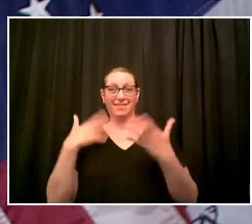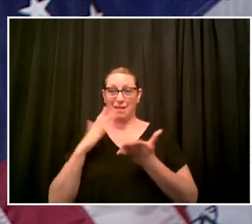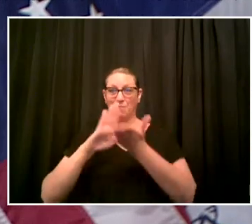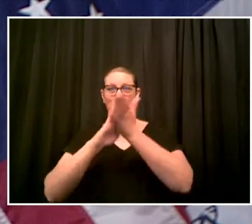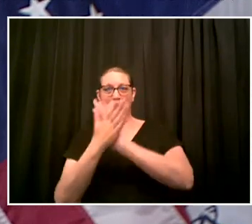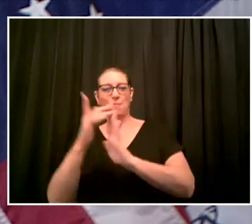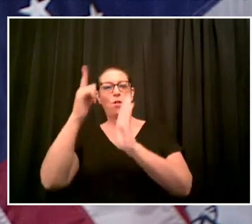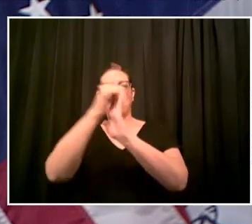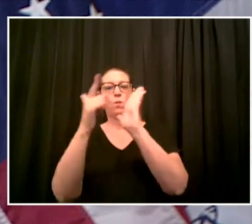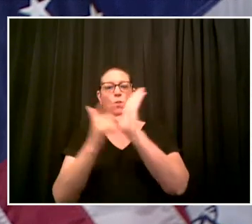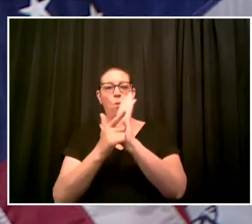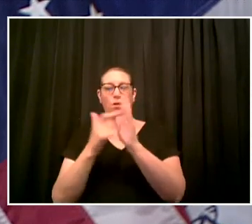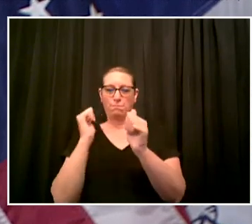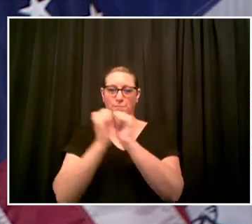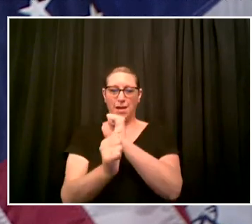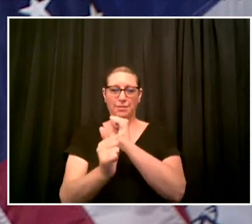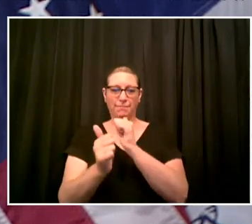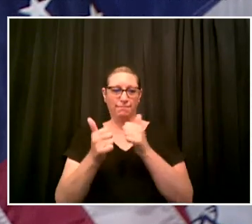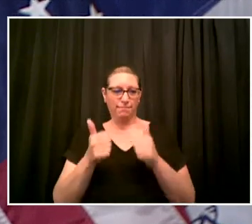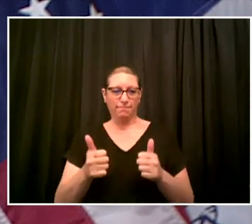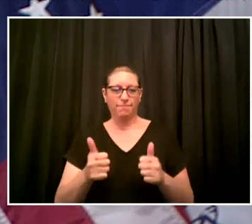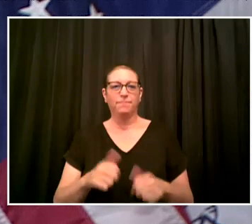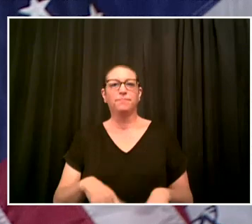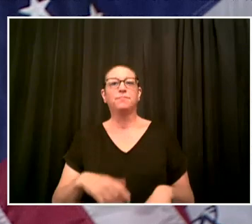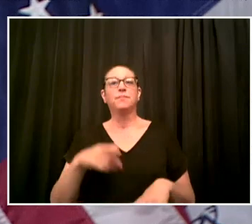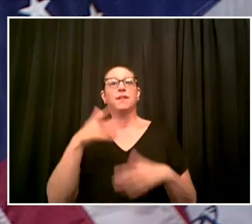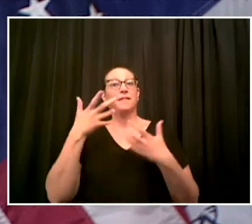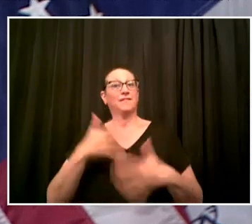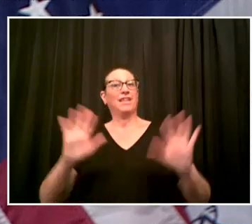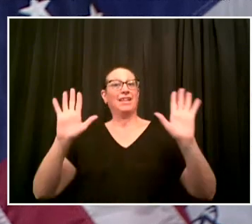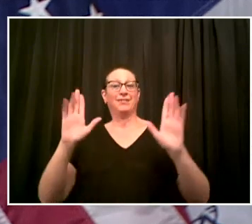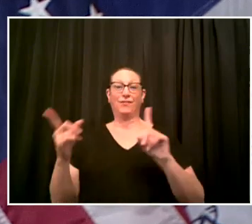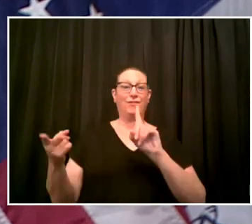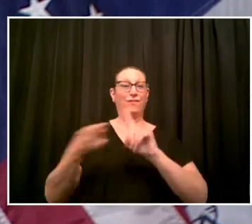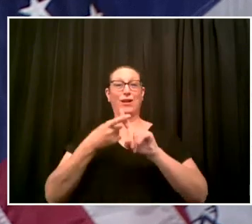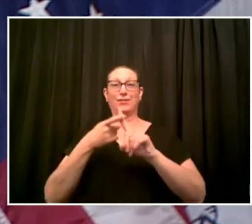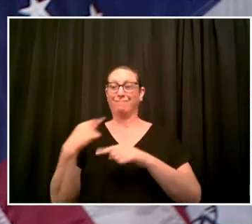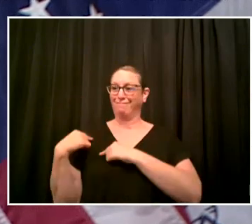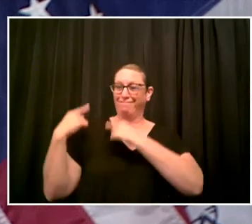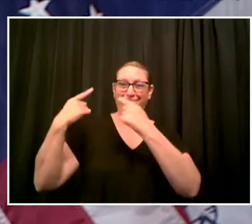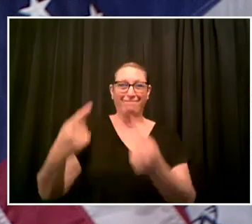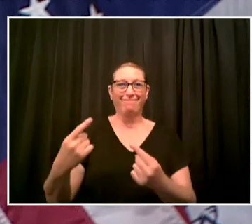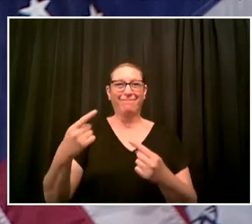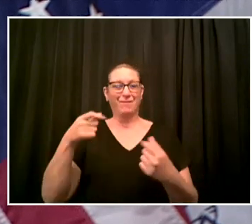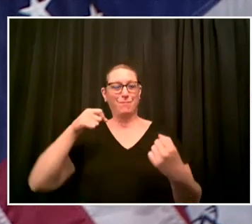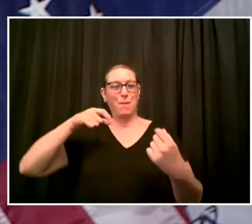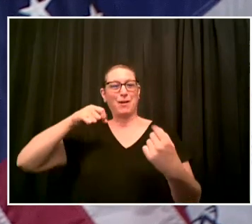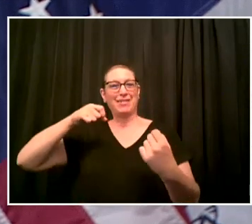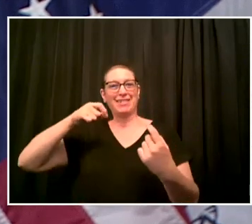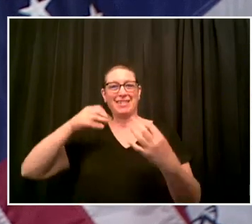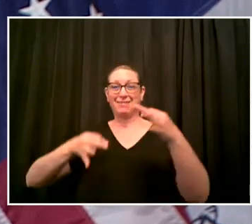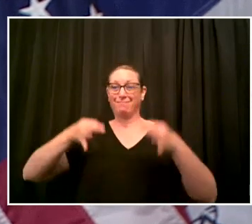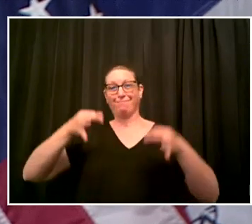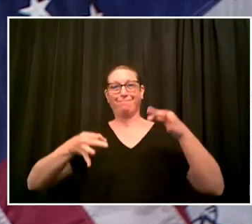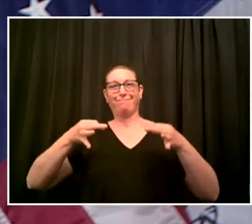OKAY. THESE BILLS ARE ALL LAW, AND WE HAVE CONCLUDED THE FIRST EVER REMOTE HEARING